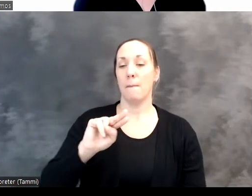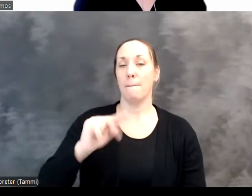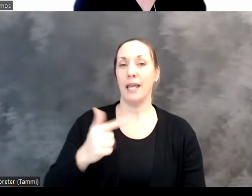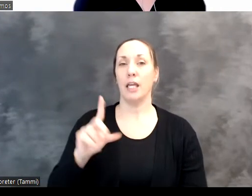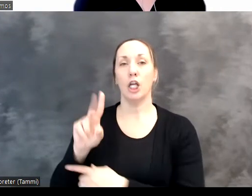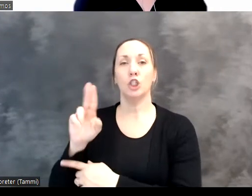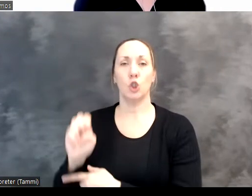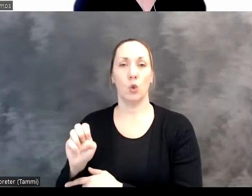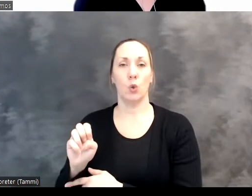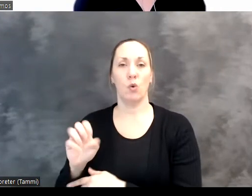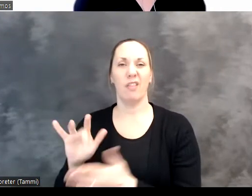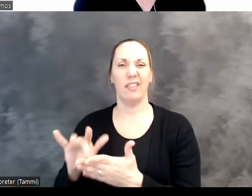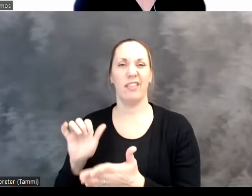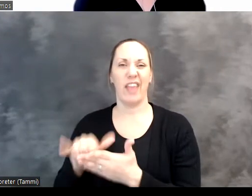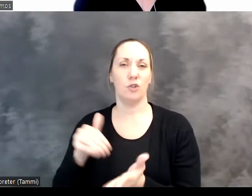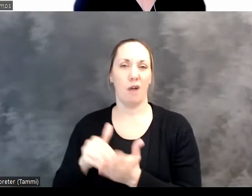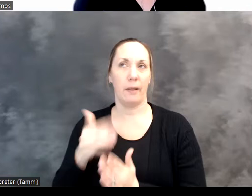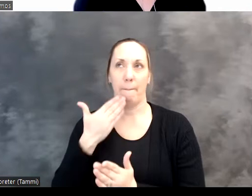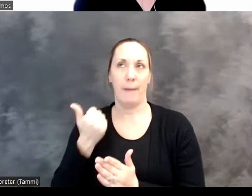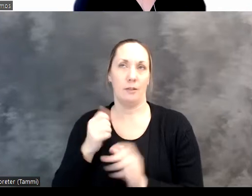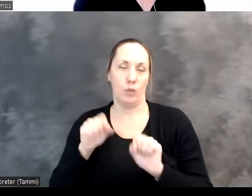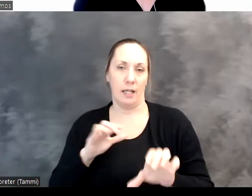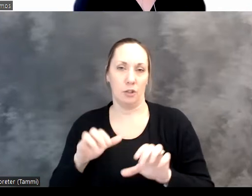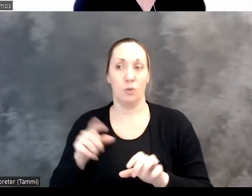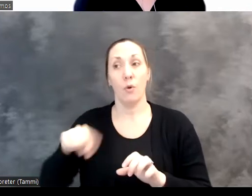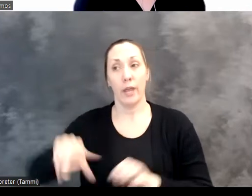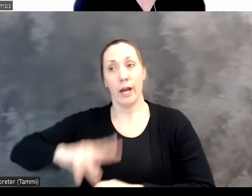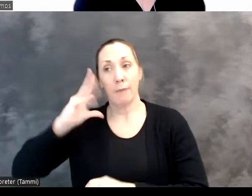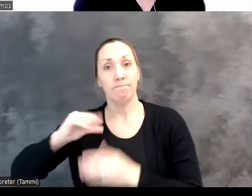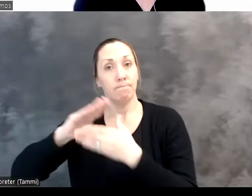among them, making due is often the best